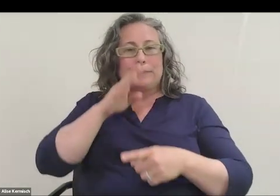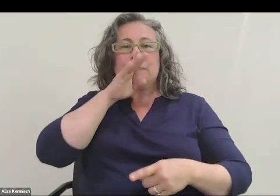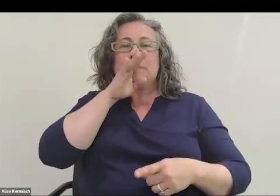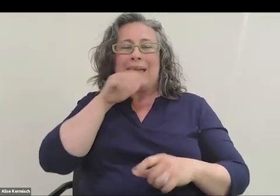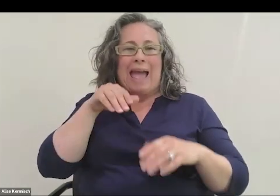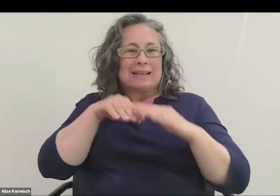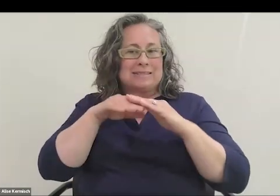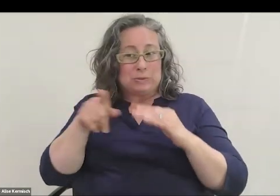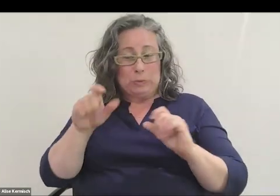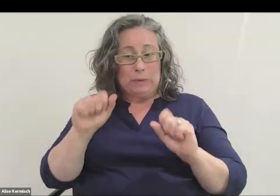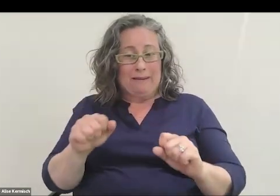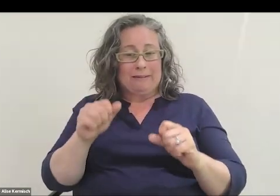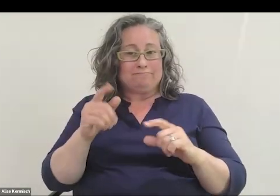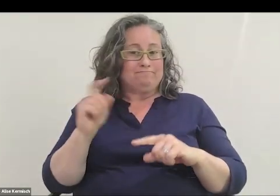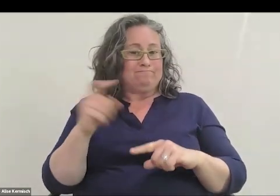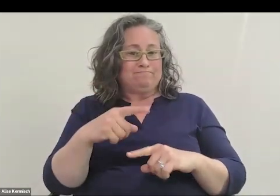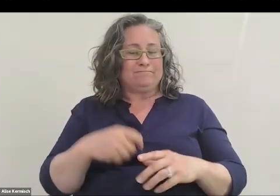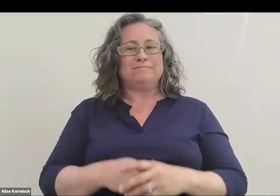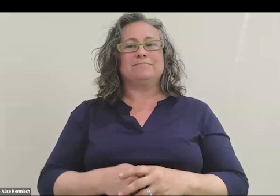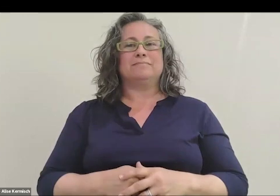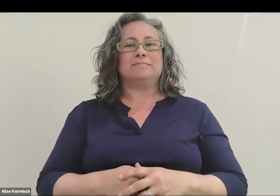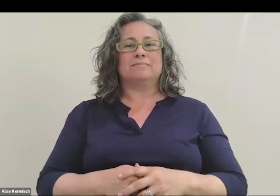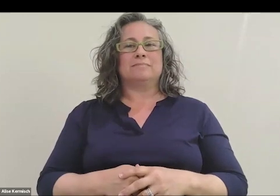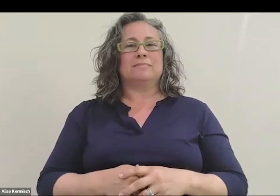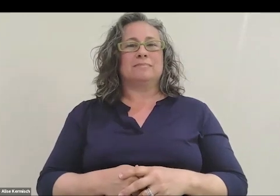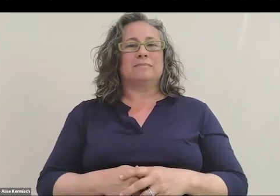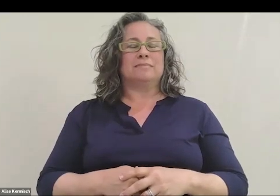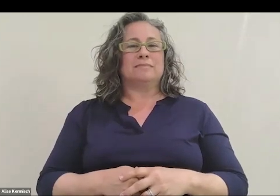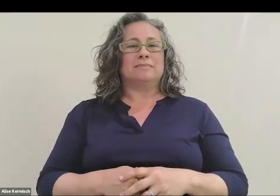so you should be now able to unmute and ask your question.